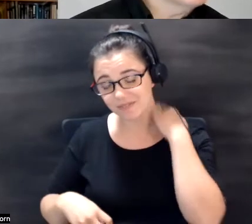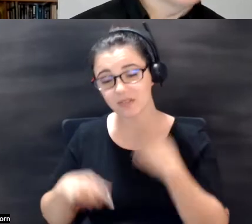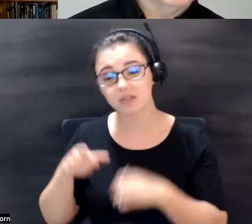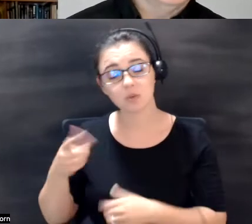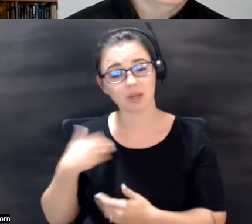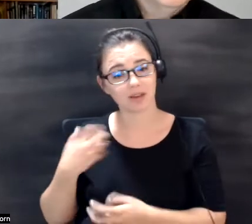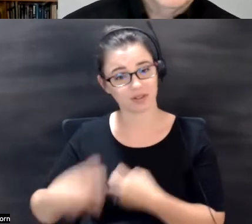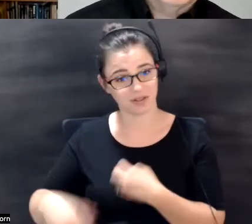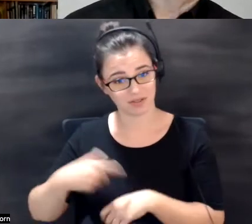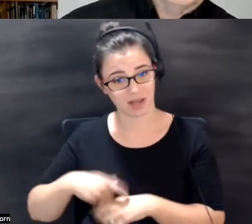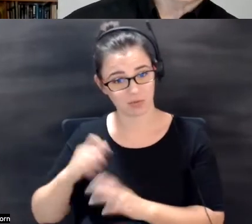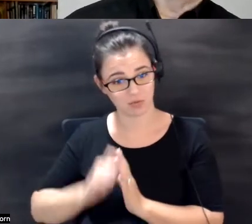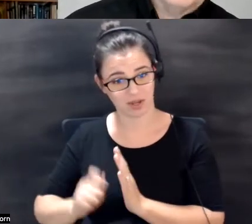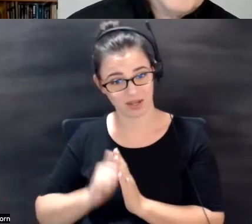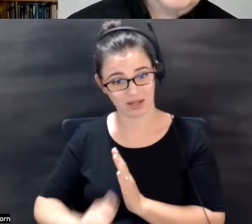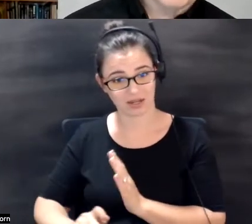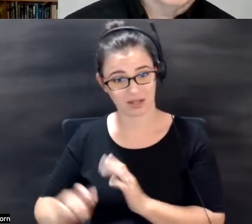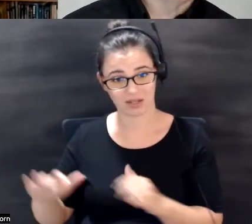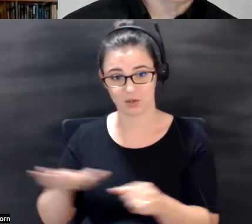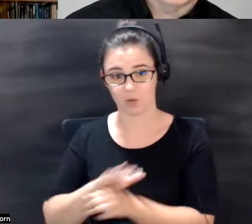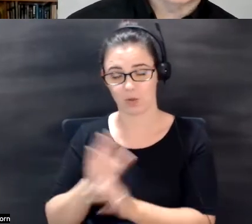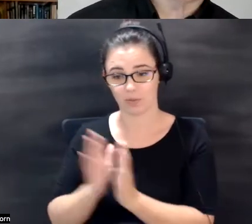time writing basically the whole book of poems, but especially